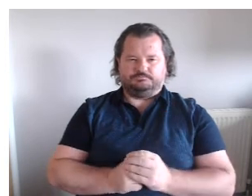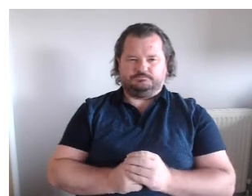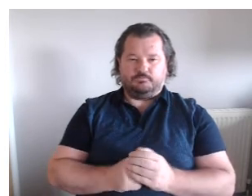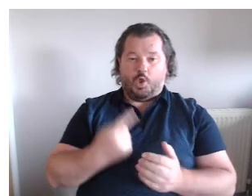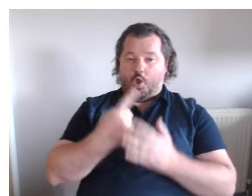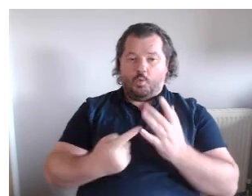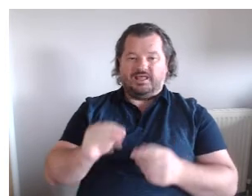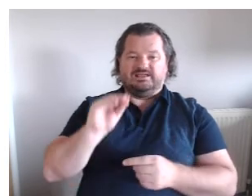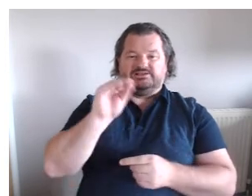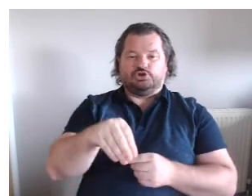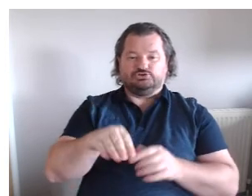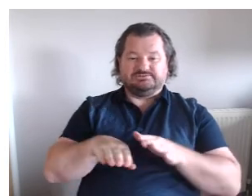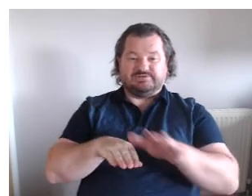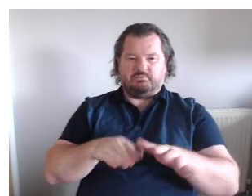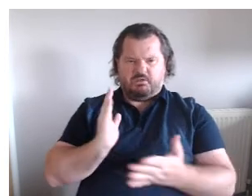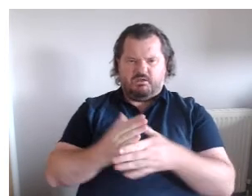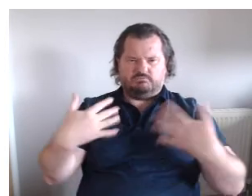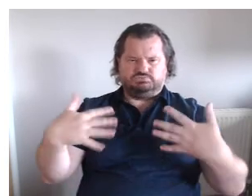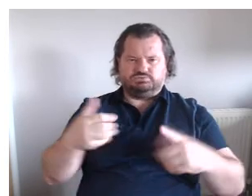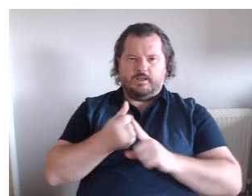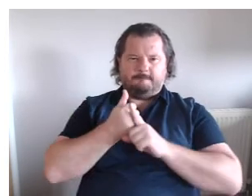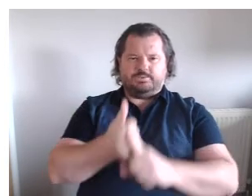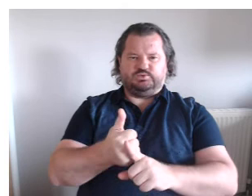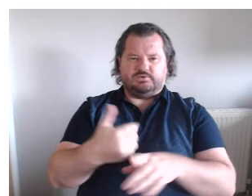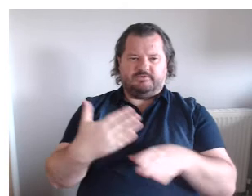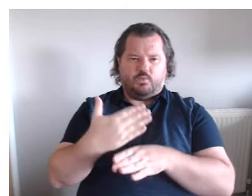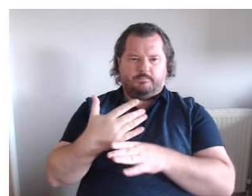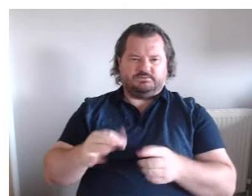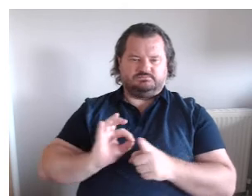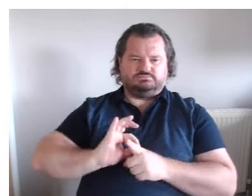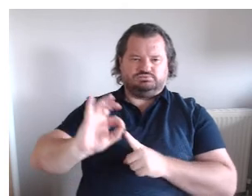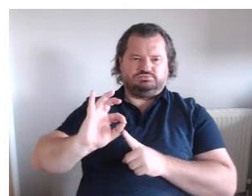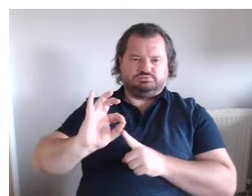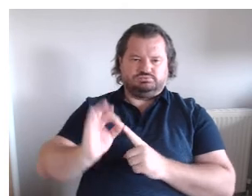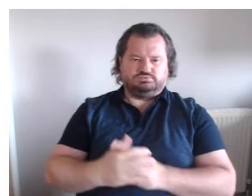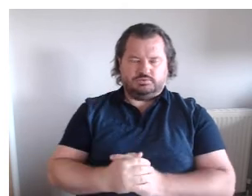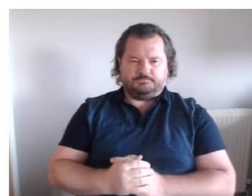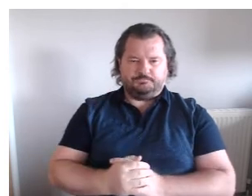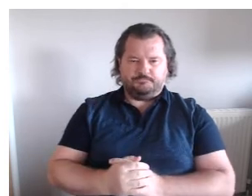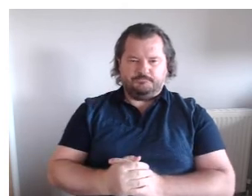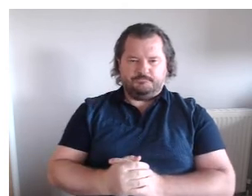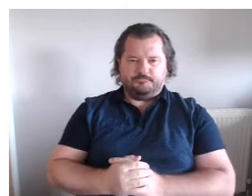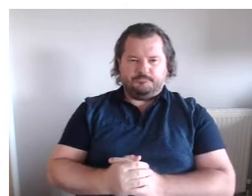Using only the insertion step we obtain a significant boost in performance in our main metric mF1B.